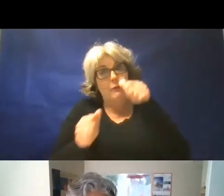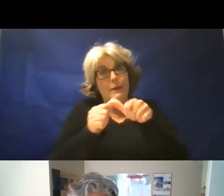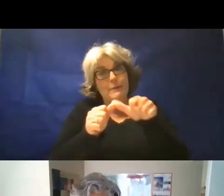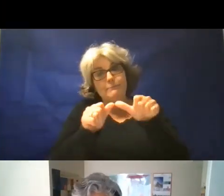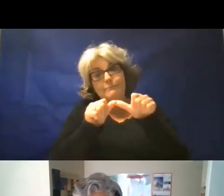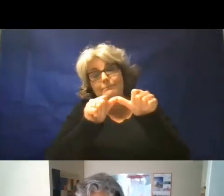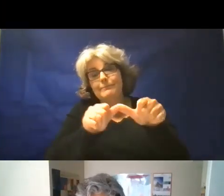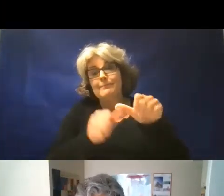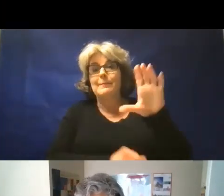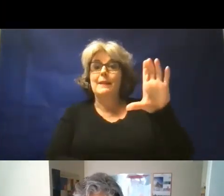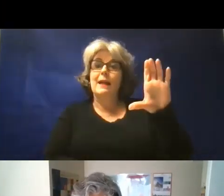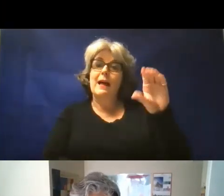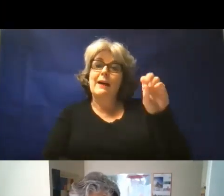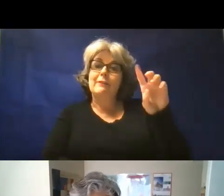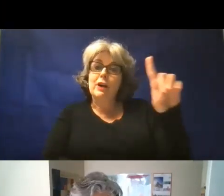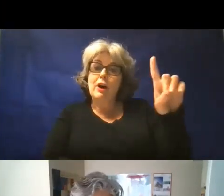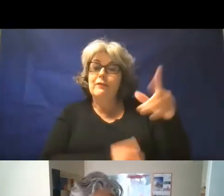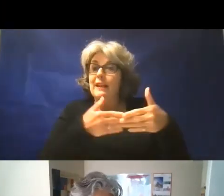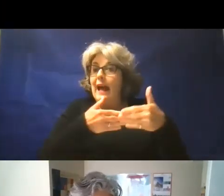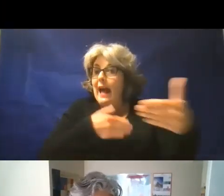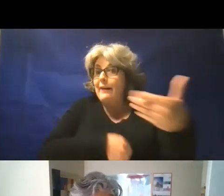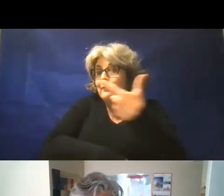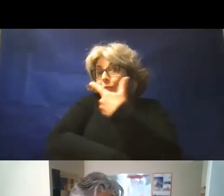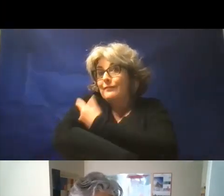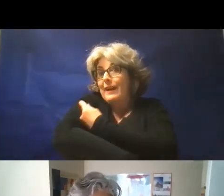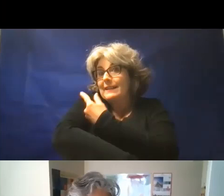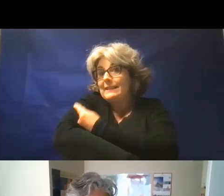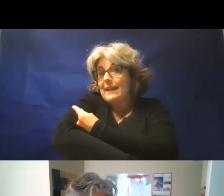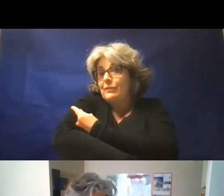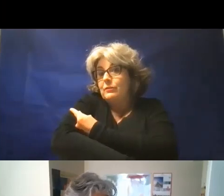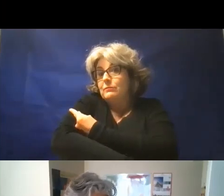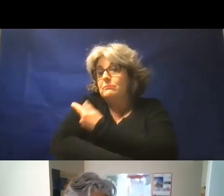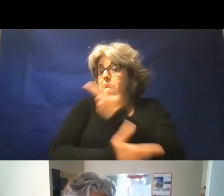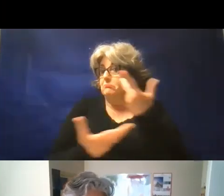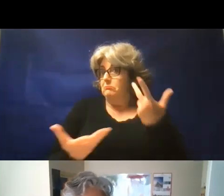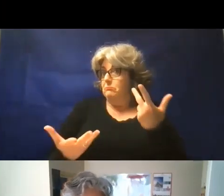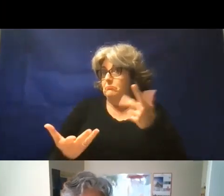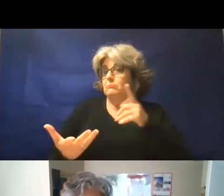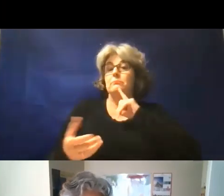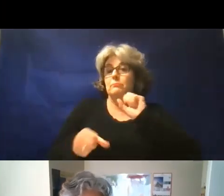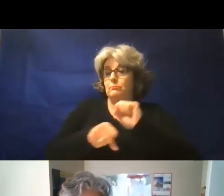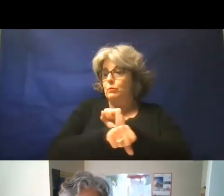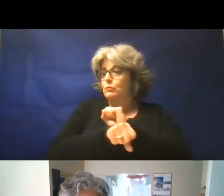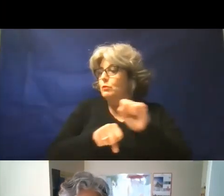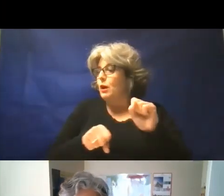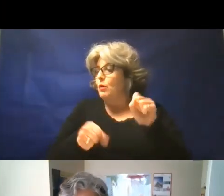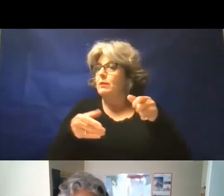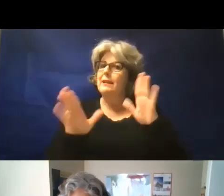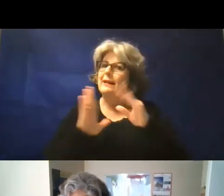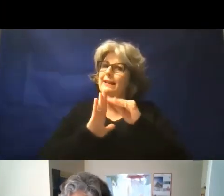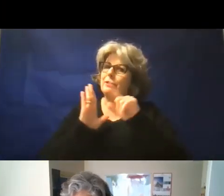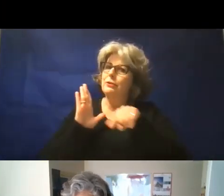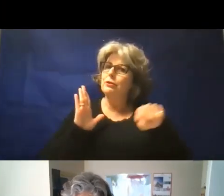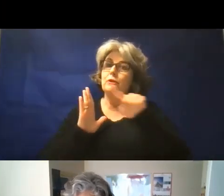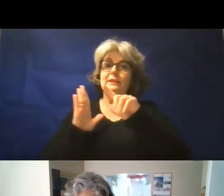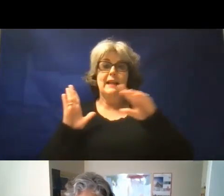precautions post-vaccination implying in you know really letting students and faculty and staff know